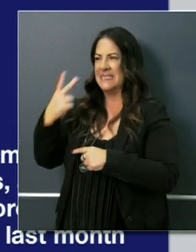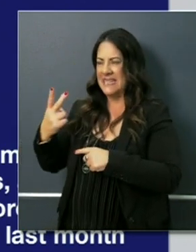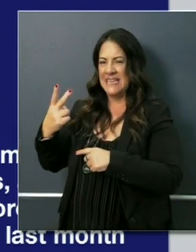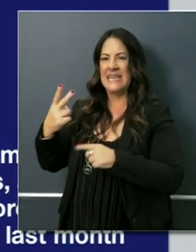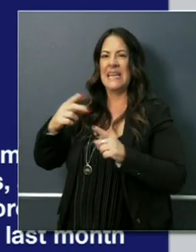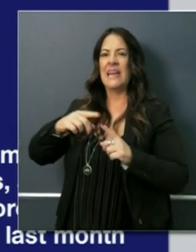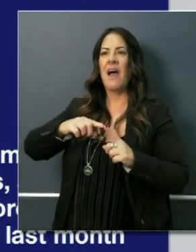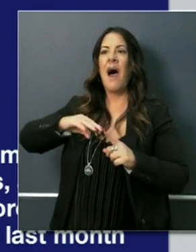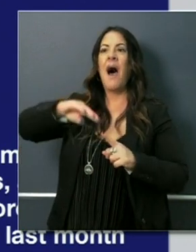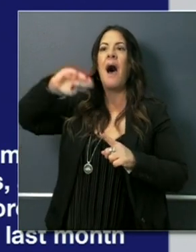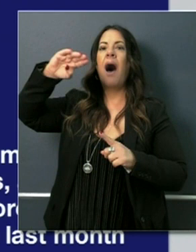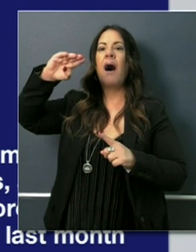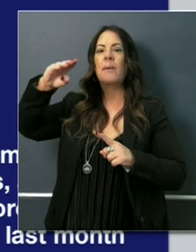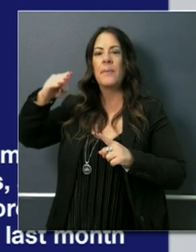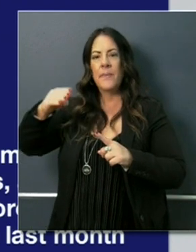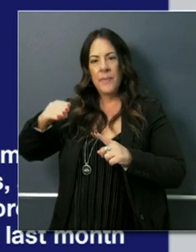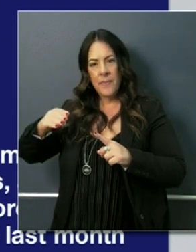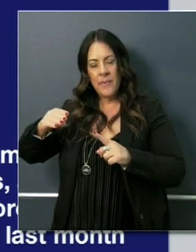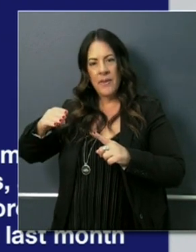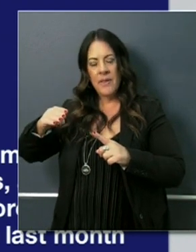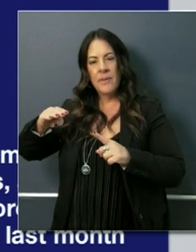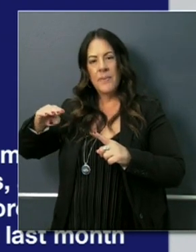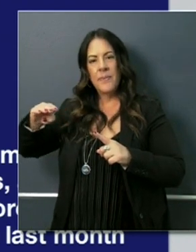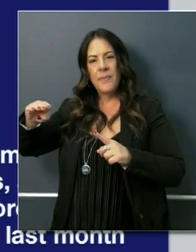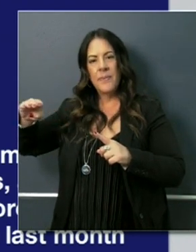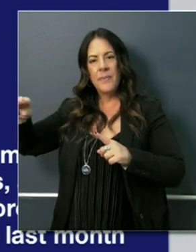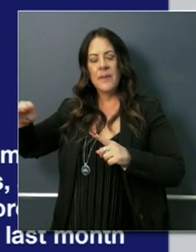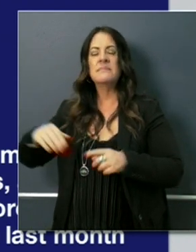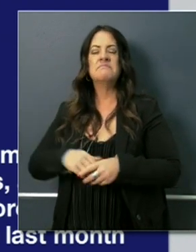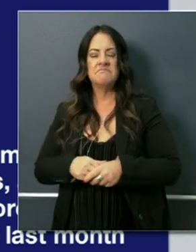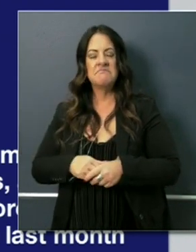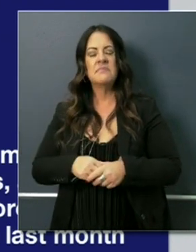MOVEMENT IS GOING DOWN ACROSS CALIFORNIA, COUNTY-BY-COUNTY, WE SEE THE SIMILAR TRENDLINE